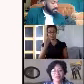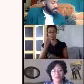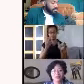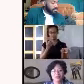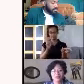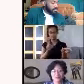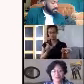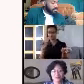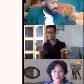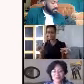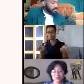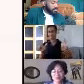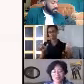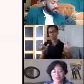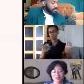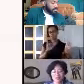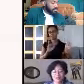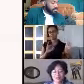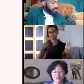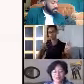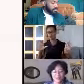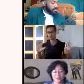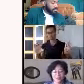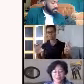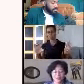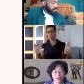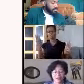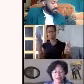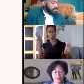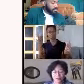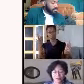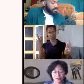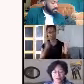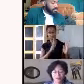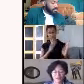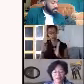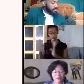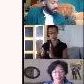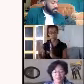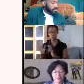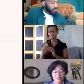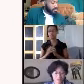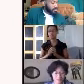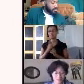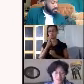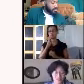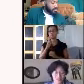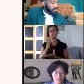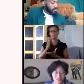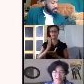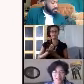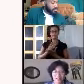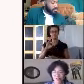to truly have an anti-racist framework, or to have an anti-racist space is an equitable